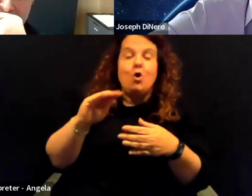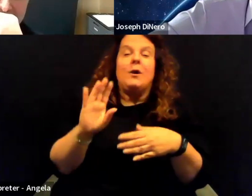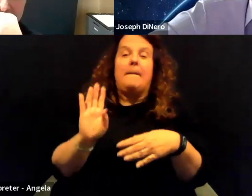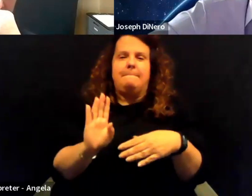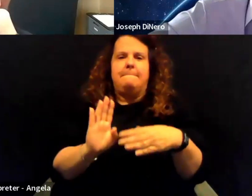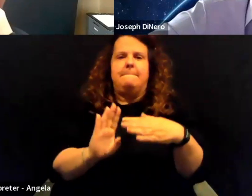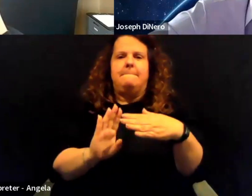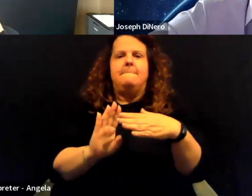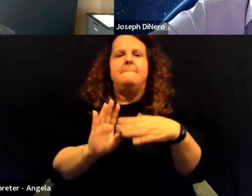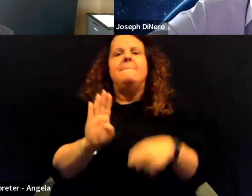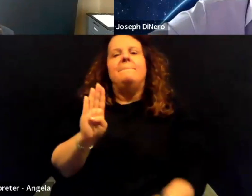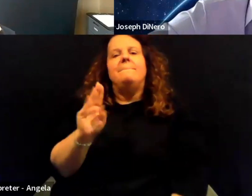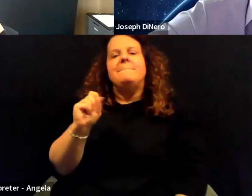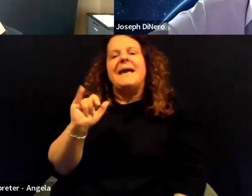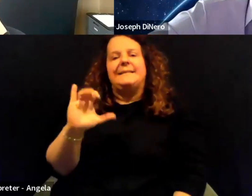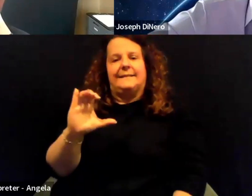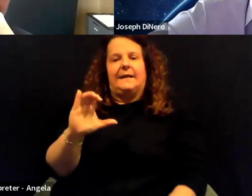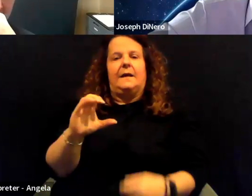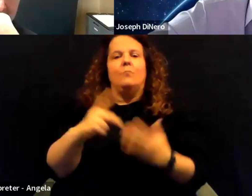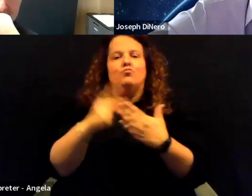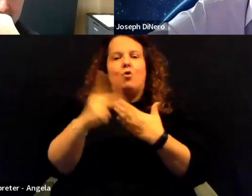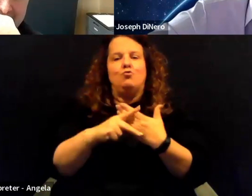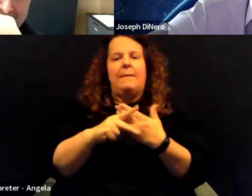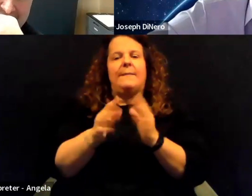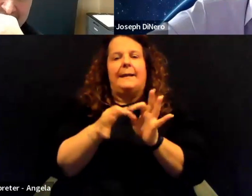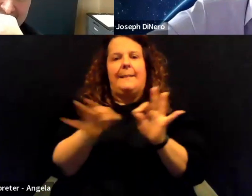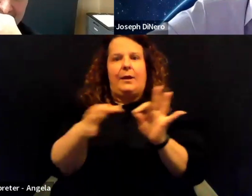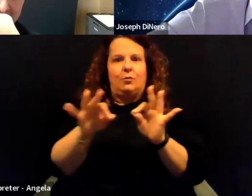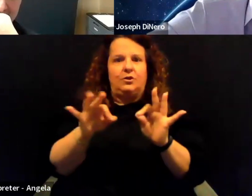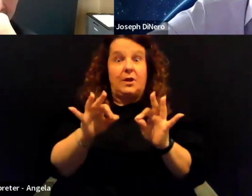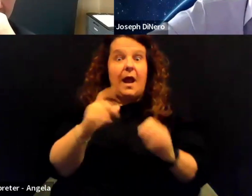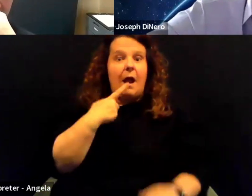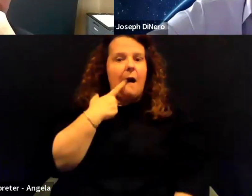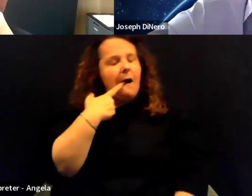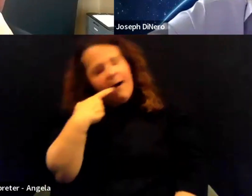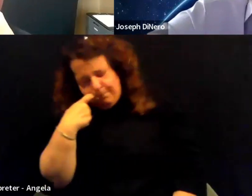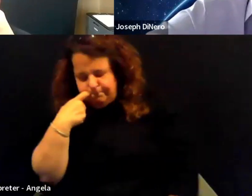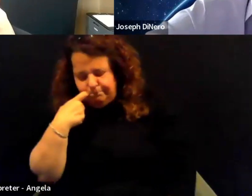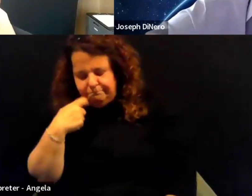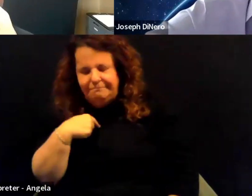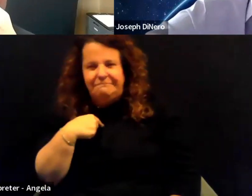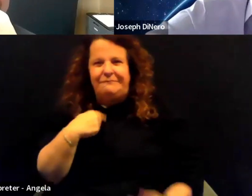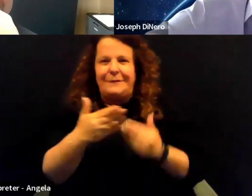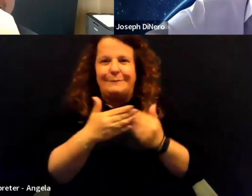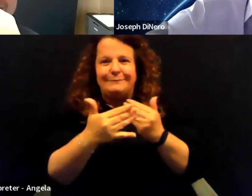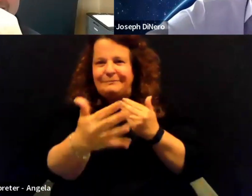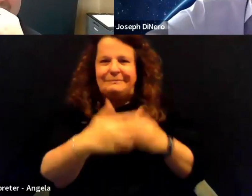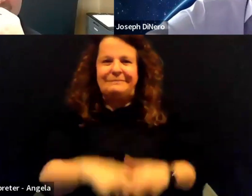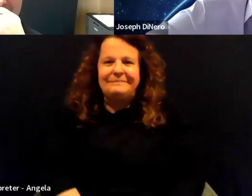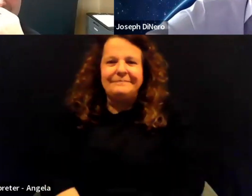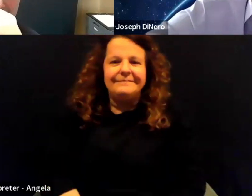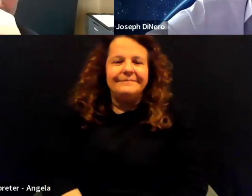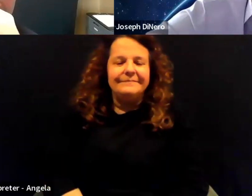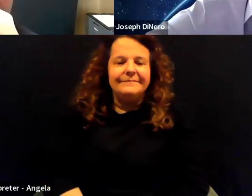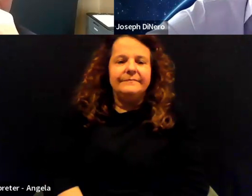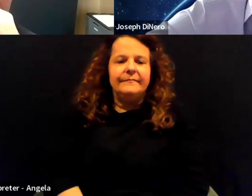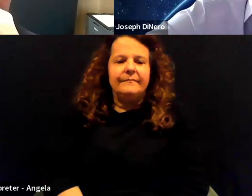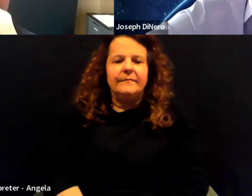and I was hooked from that point forward. um, I, I didn't get my own computer for